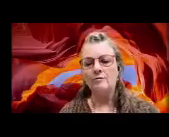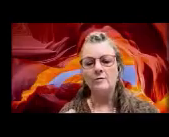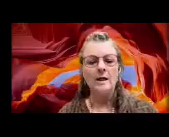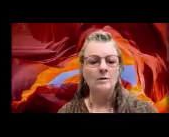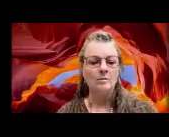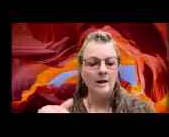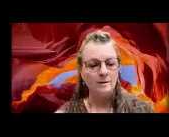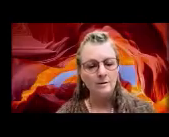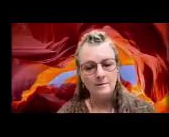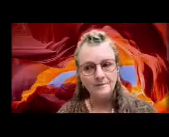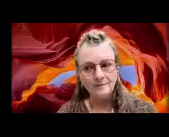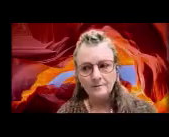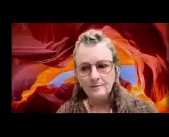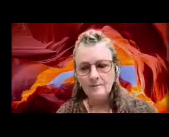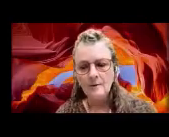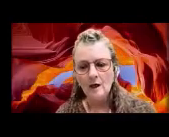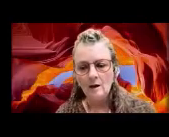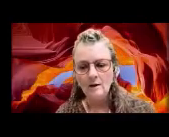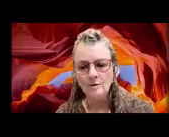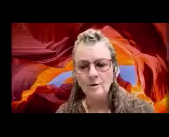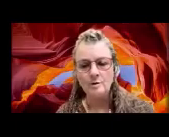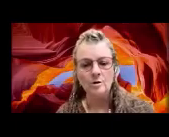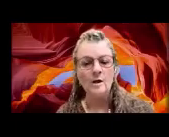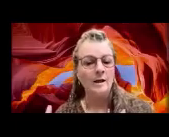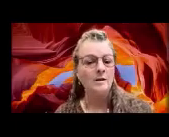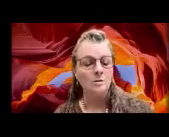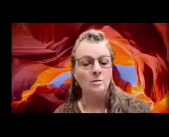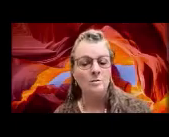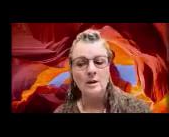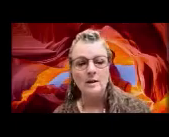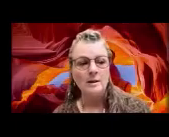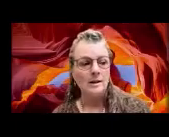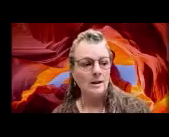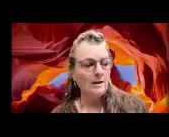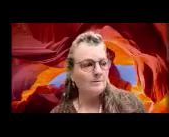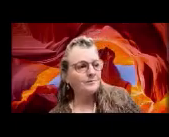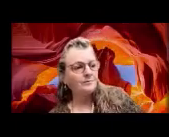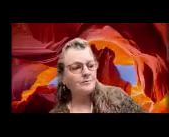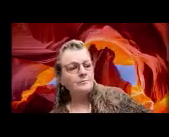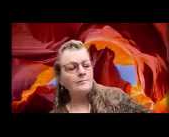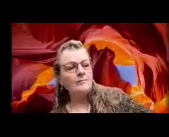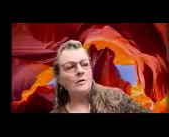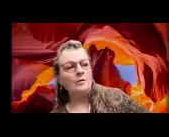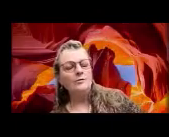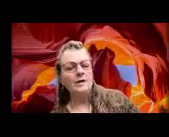of flitting around all of the groups trying to get in or fit